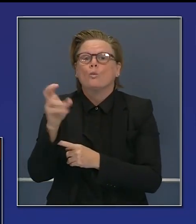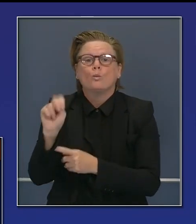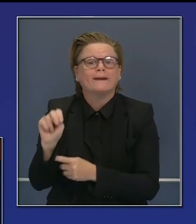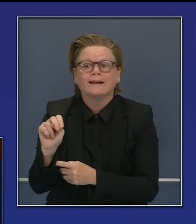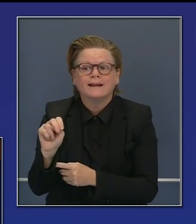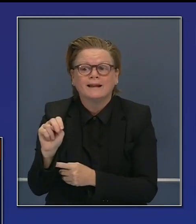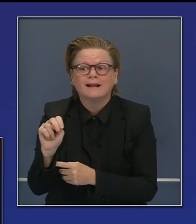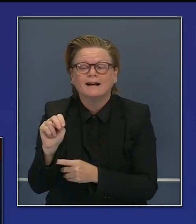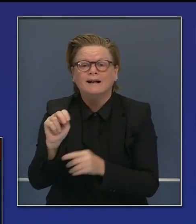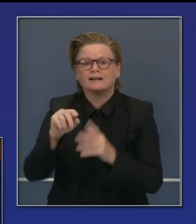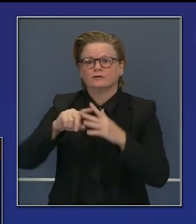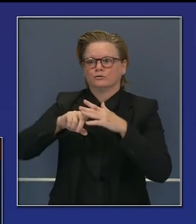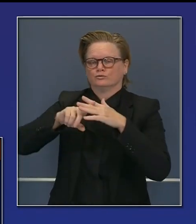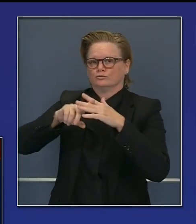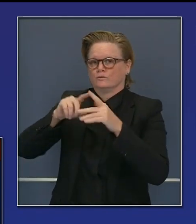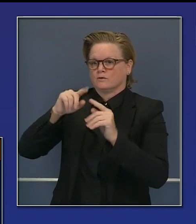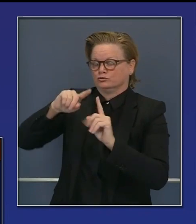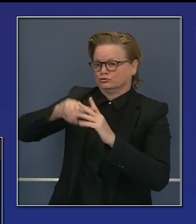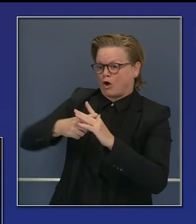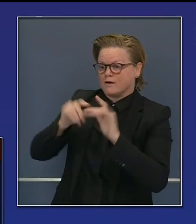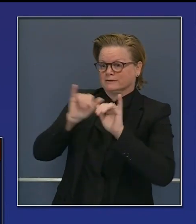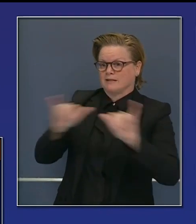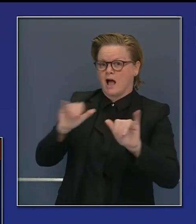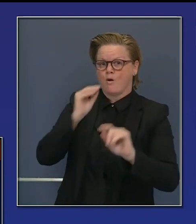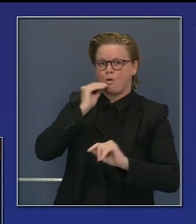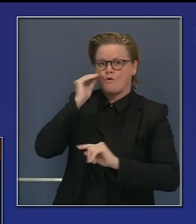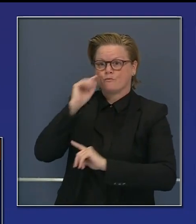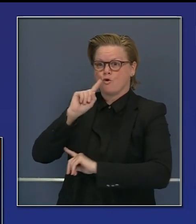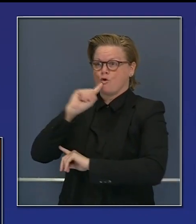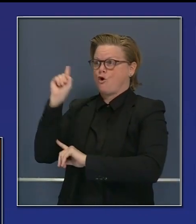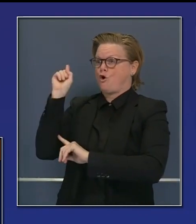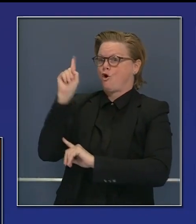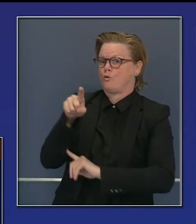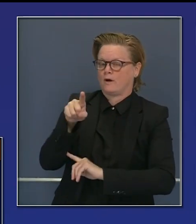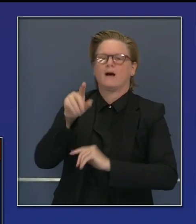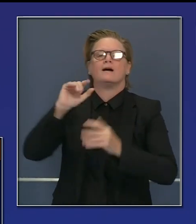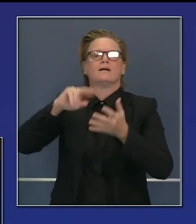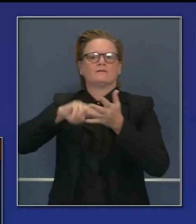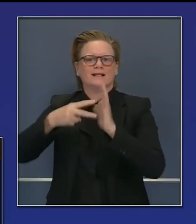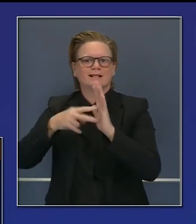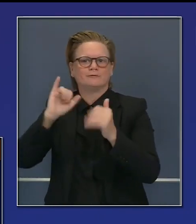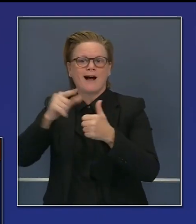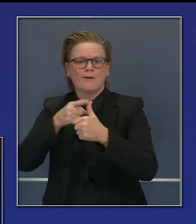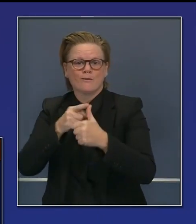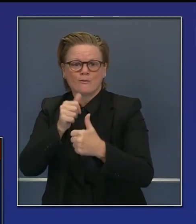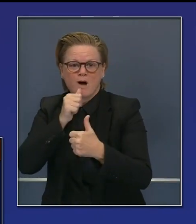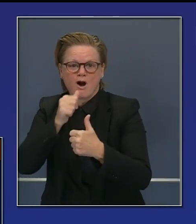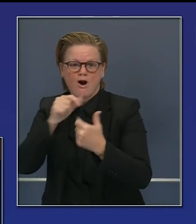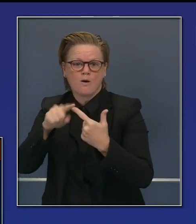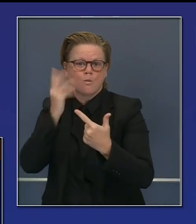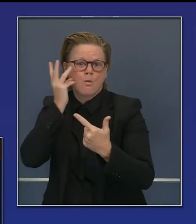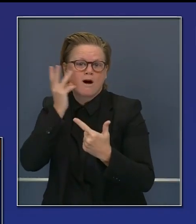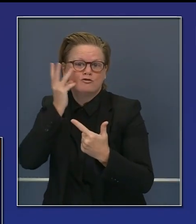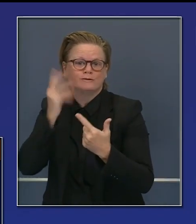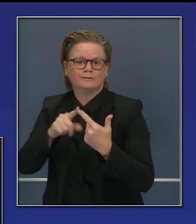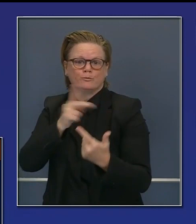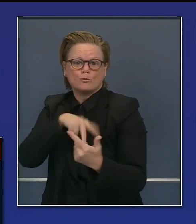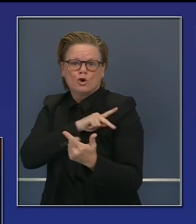LOOKING AT TEMPORARY CLOSURE, WHEN THE REGION IS PLACED IN THE STAY-AT-HOME CATEGORY, THE